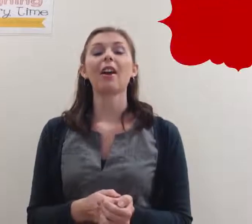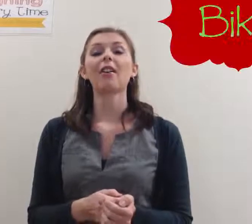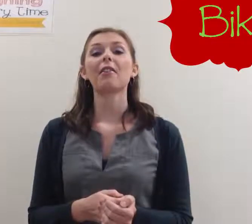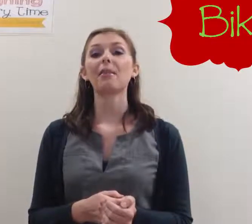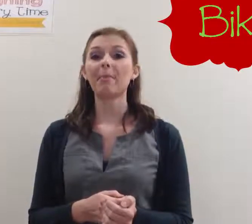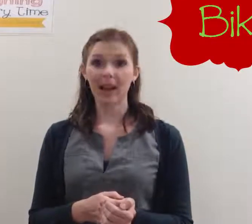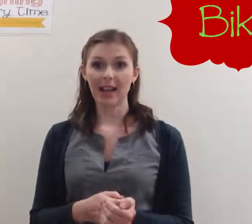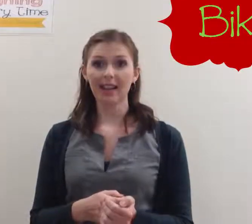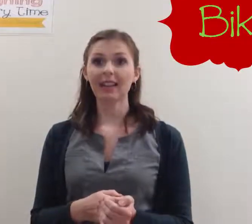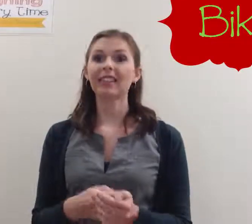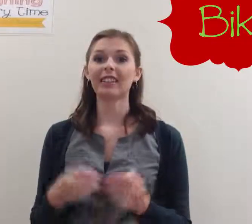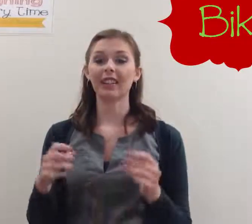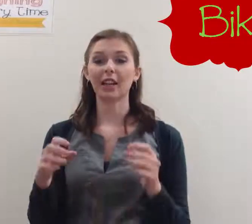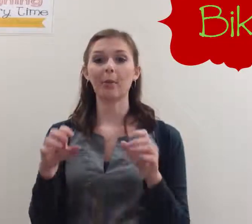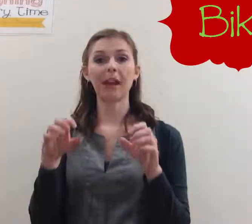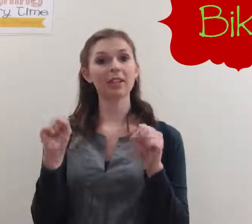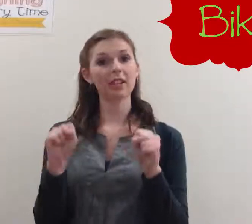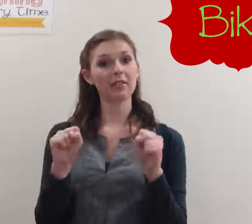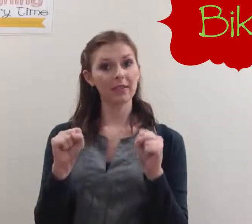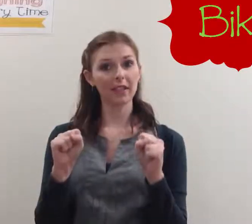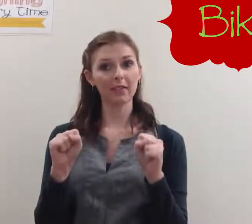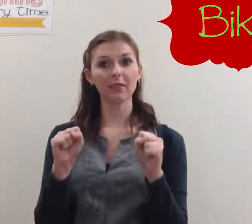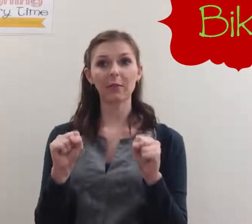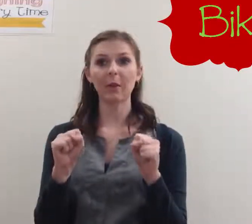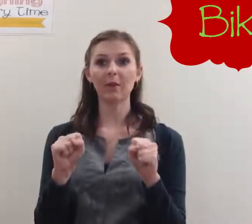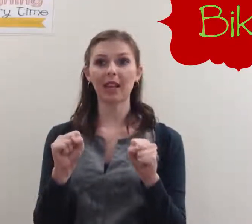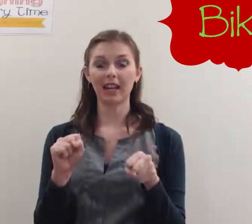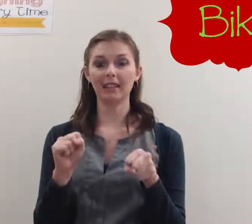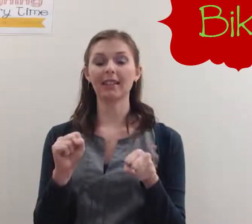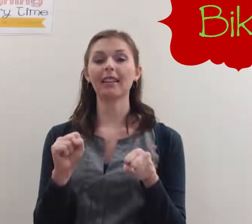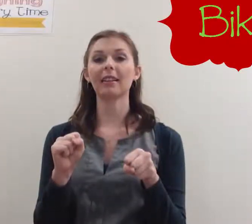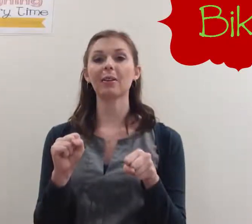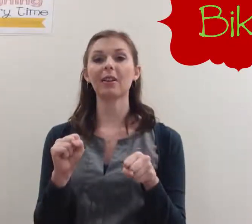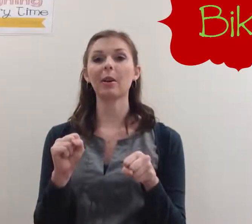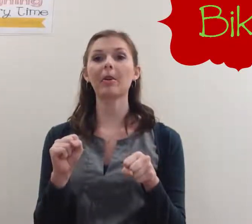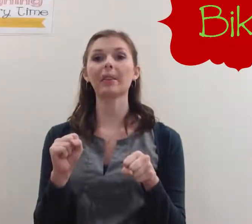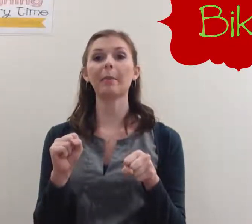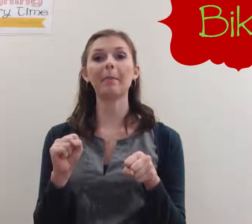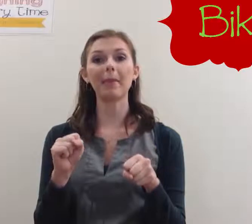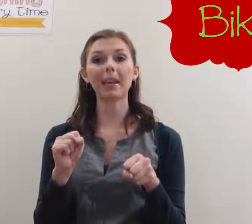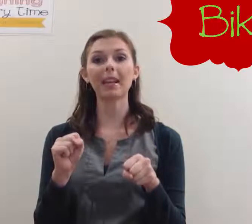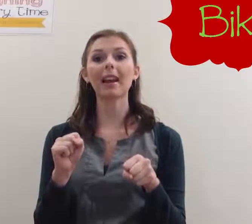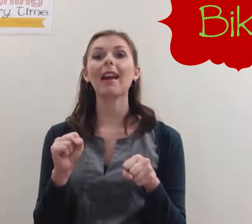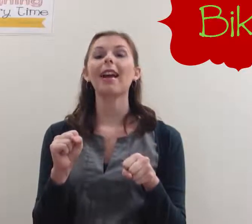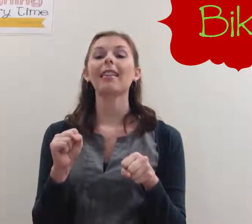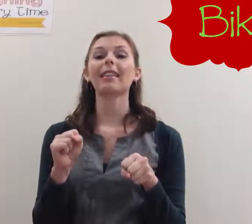For BIKE, You're going to go back to the fist for both hands and you are going to mimic the